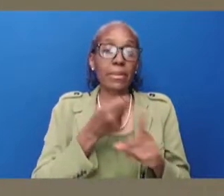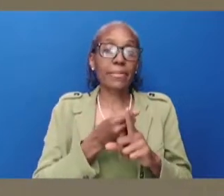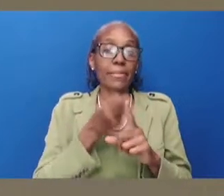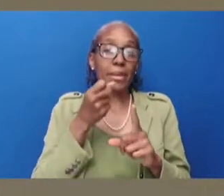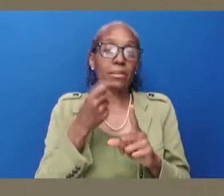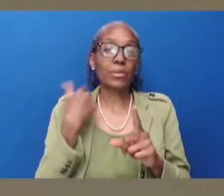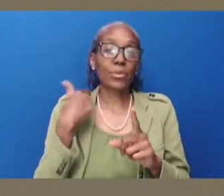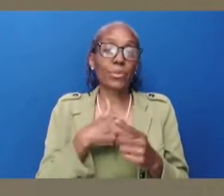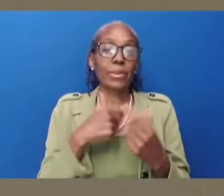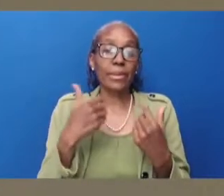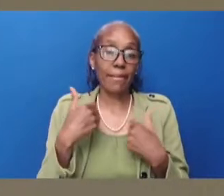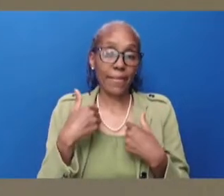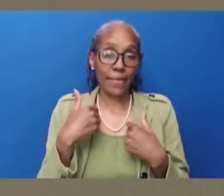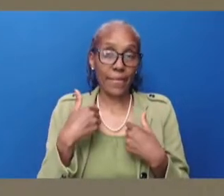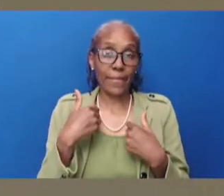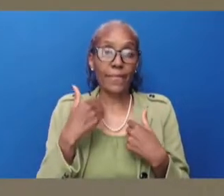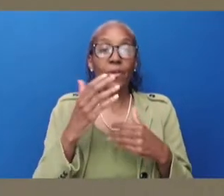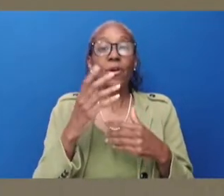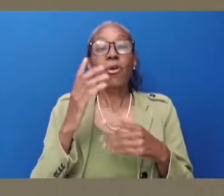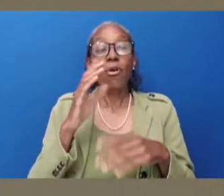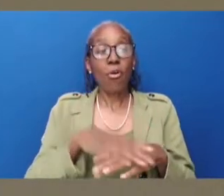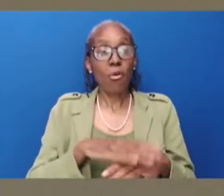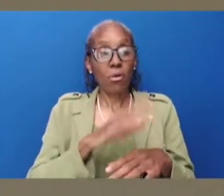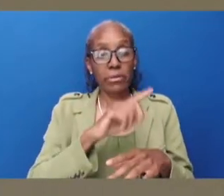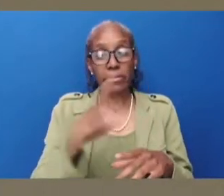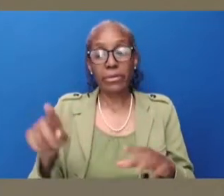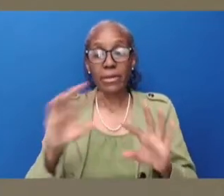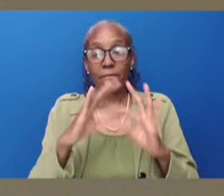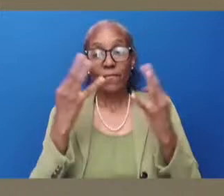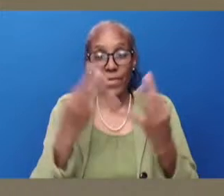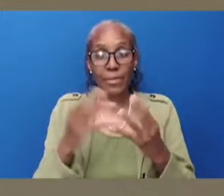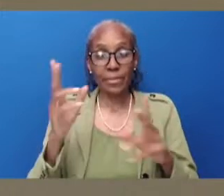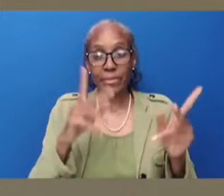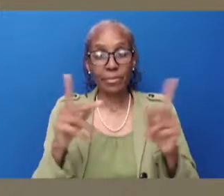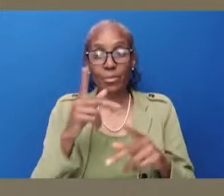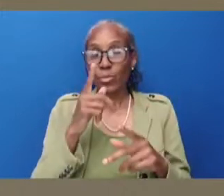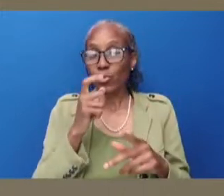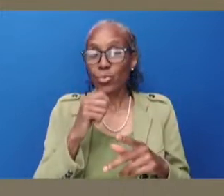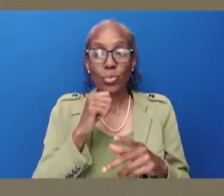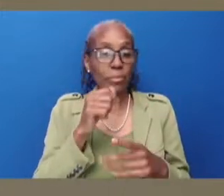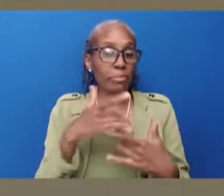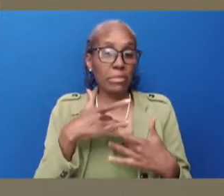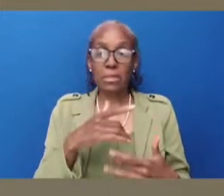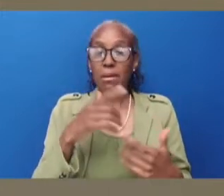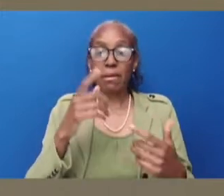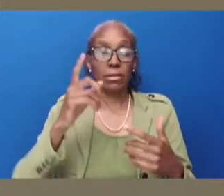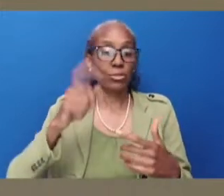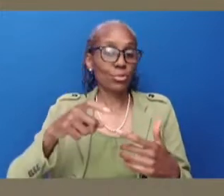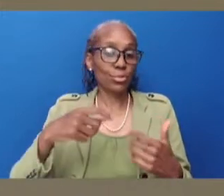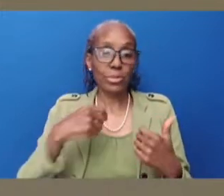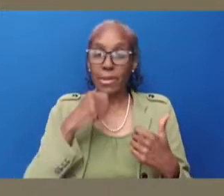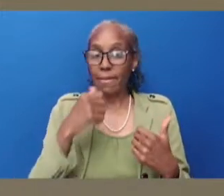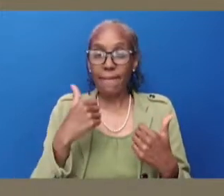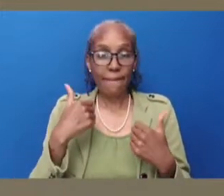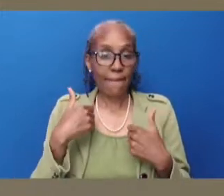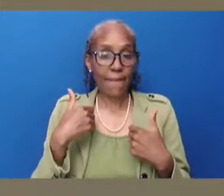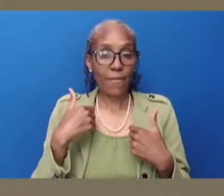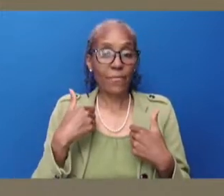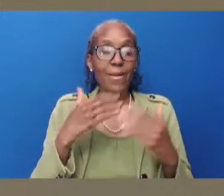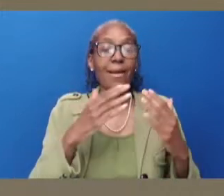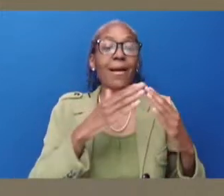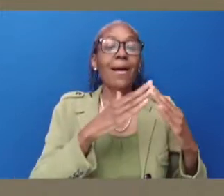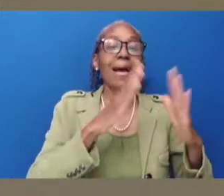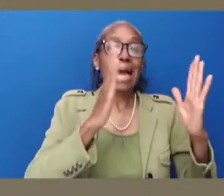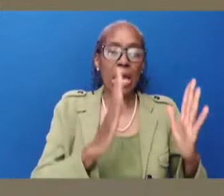BUT WHEN I THINK ABOUT THE